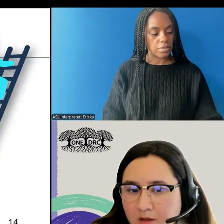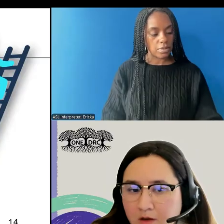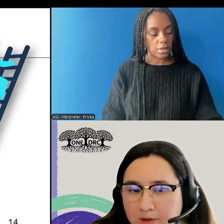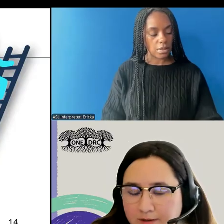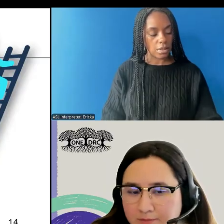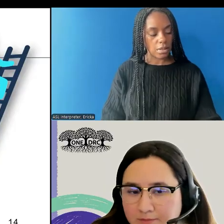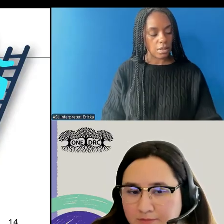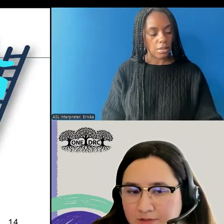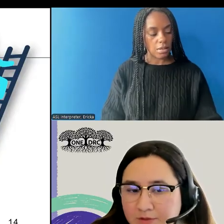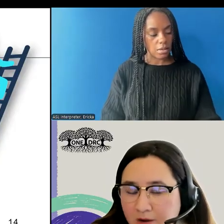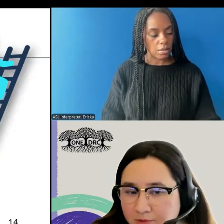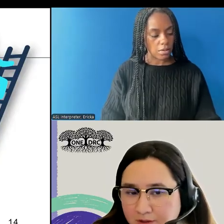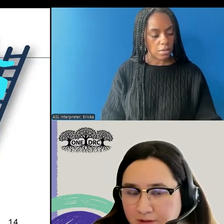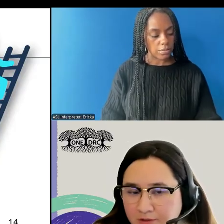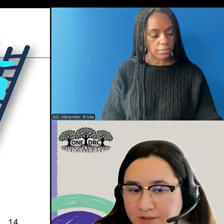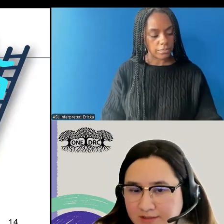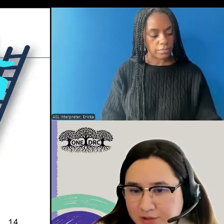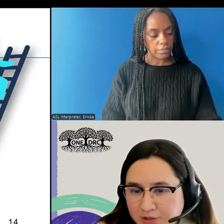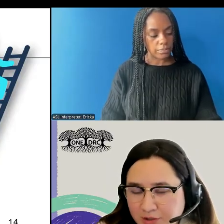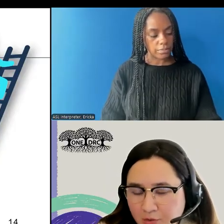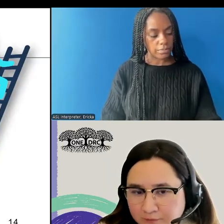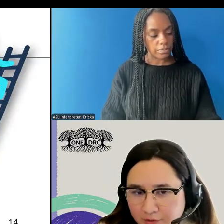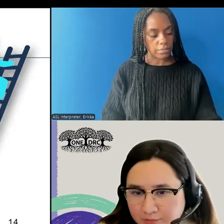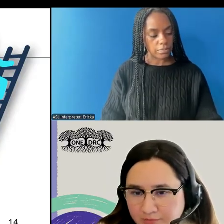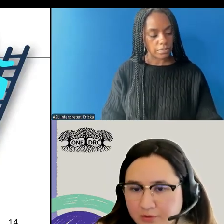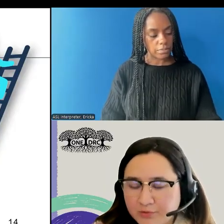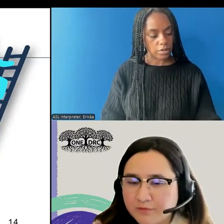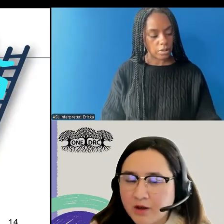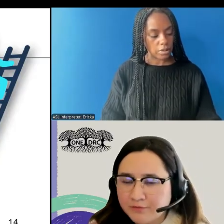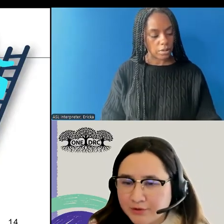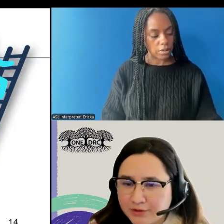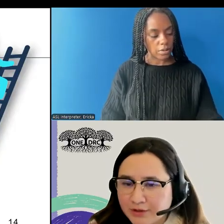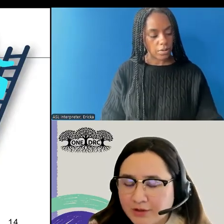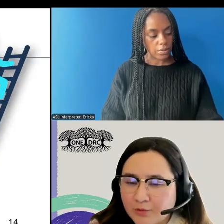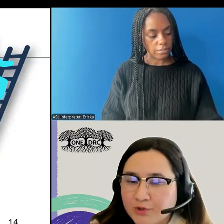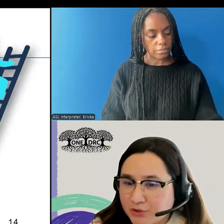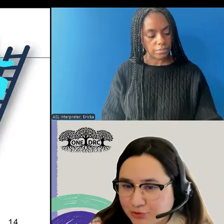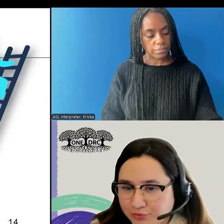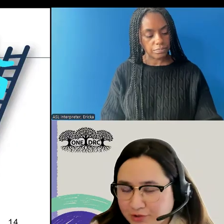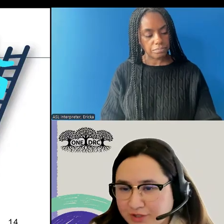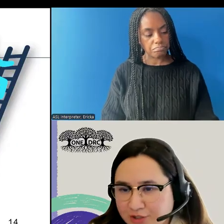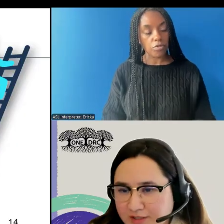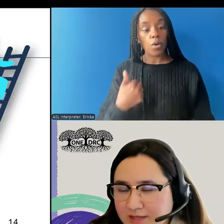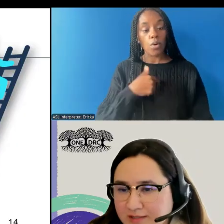Okay. So now we're going to transition over. You know we've covered what social recreation is.